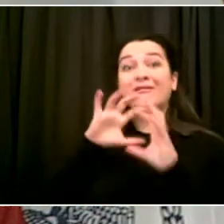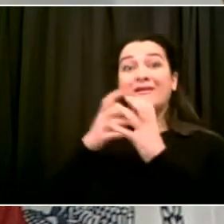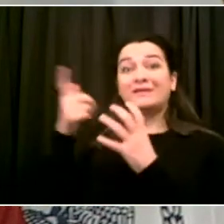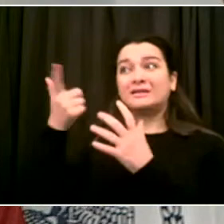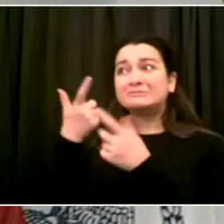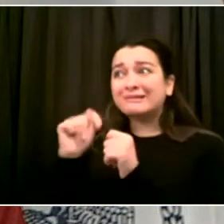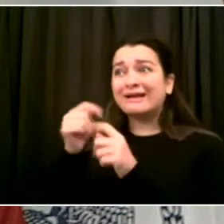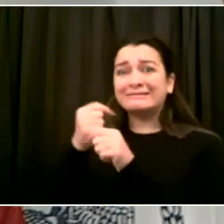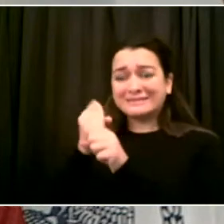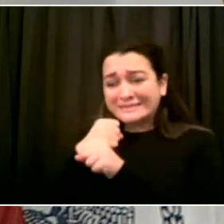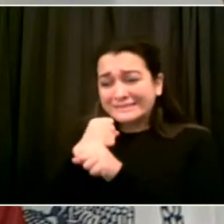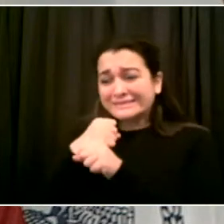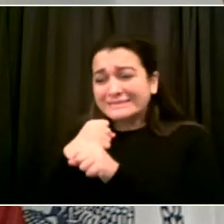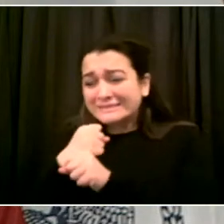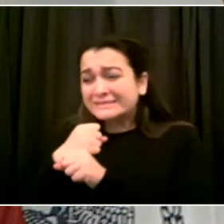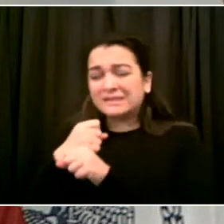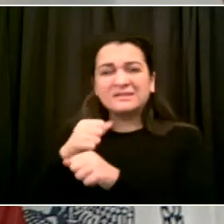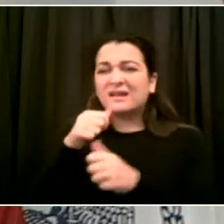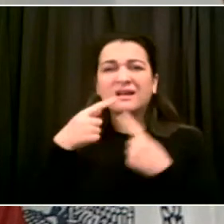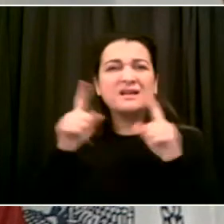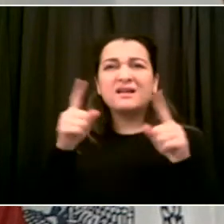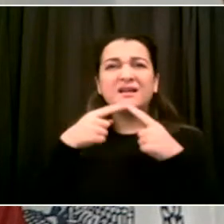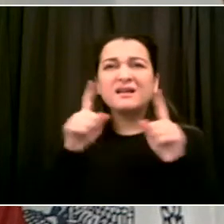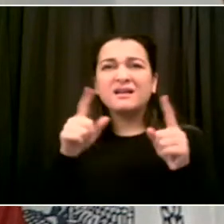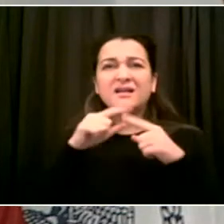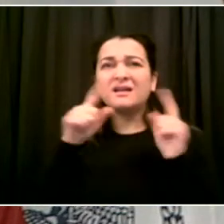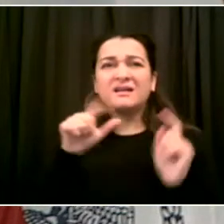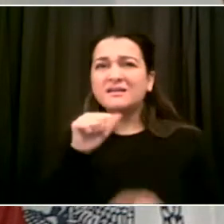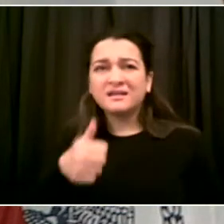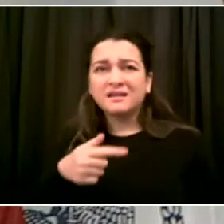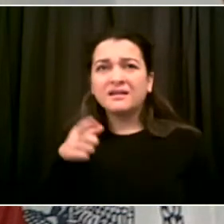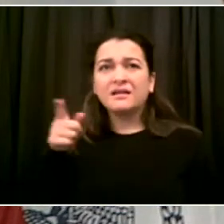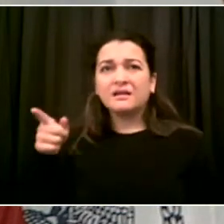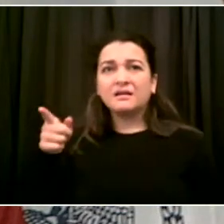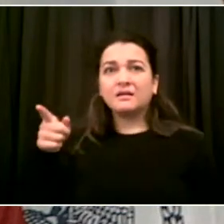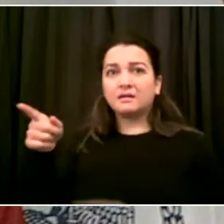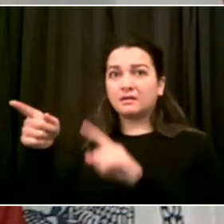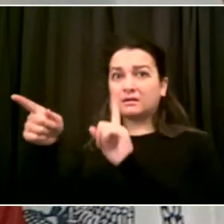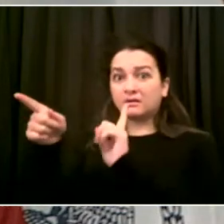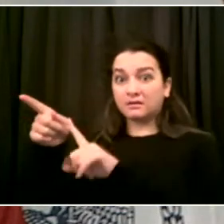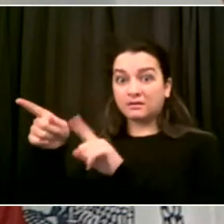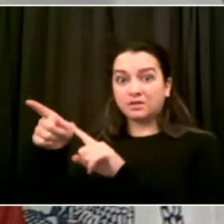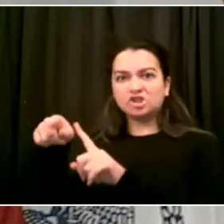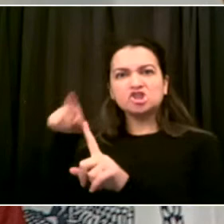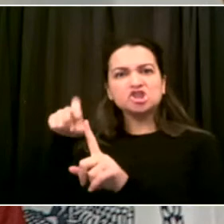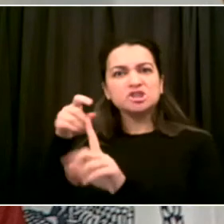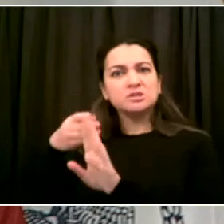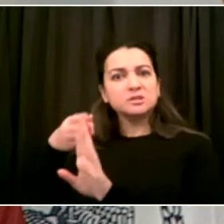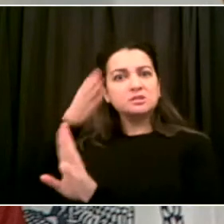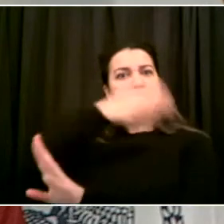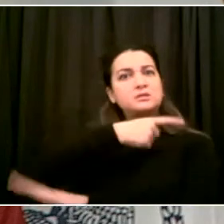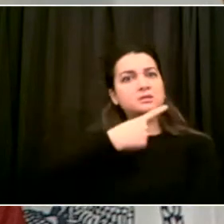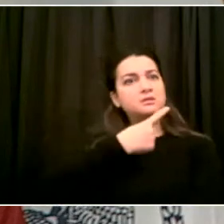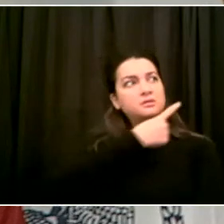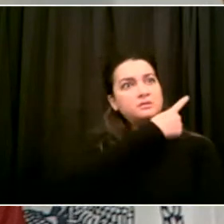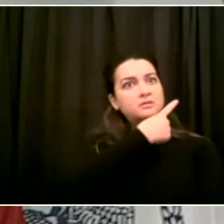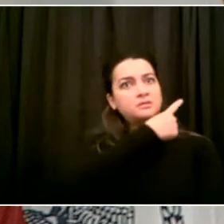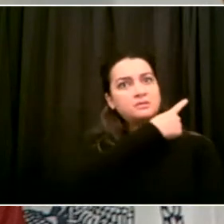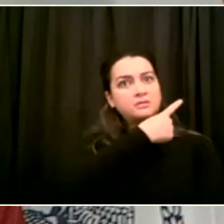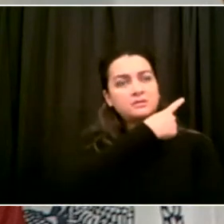PHARMACEUTICAL COMPANY THAT IS TRYING TO MAKE THEIR OWN VACCINE COULDN'T THERE JUST SITTING THERE DOING OTHER THINGS ONE